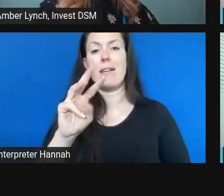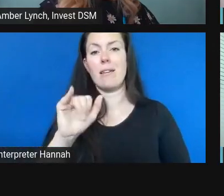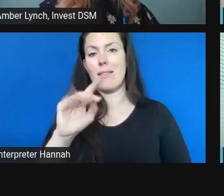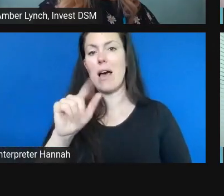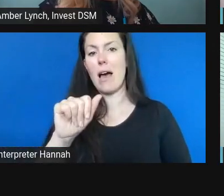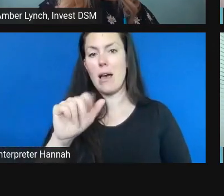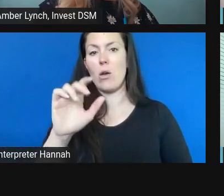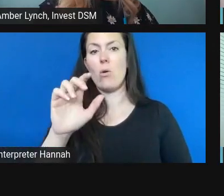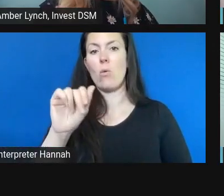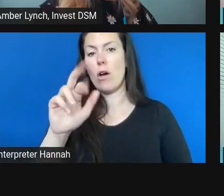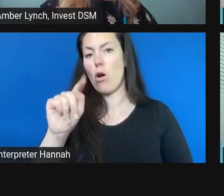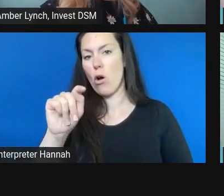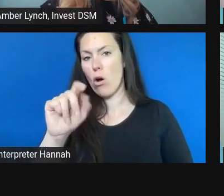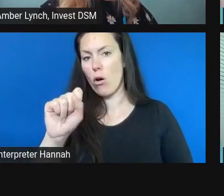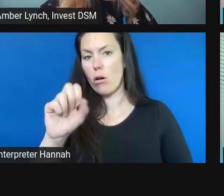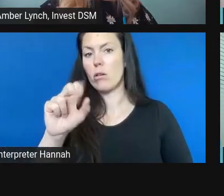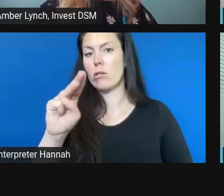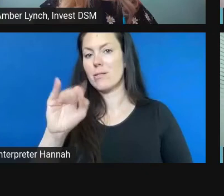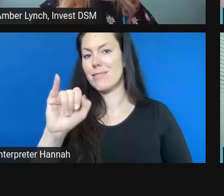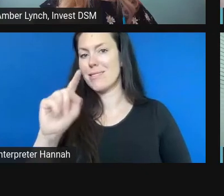So visit Iowaartssummit.com.